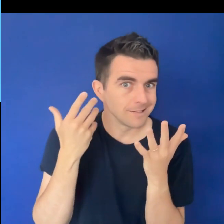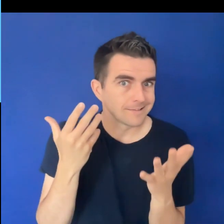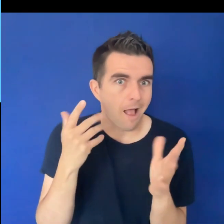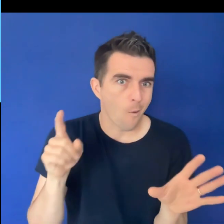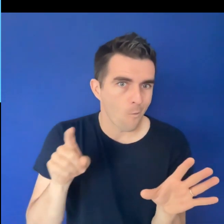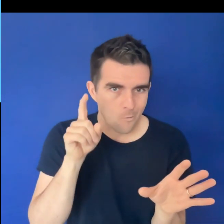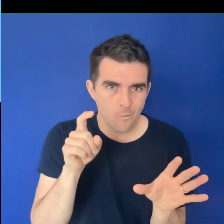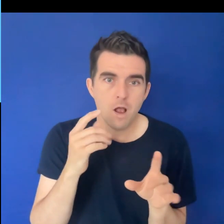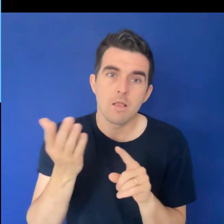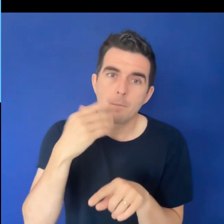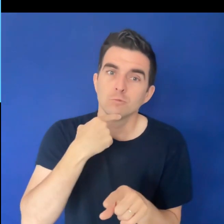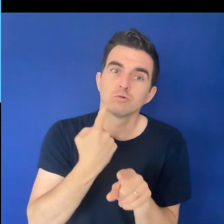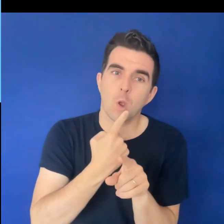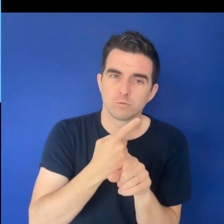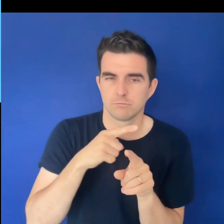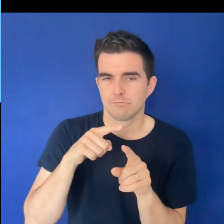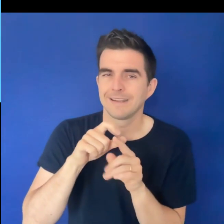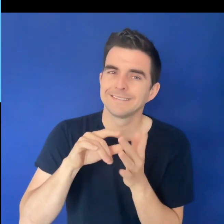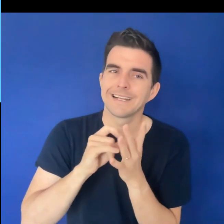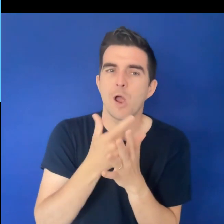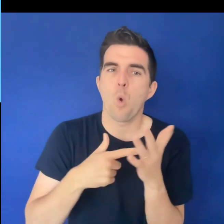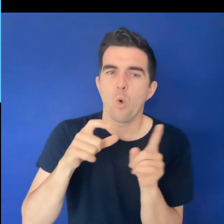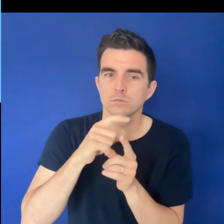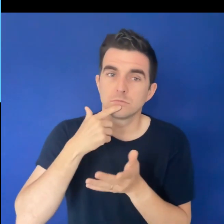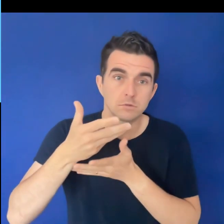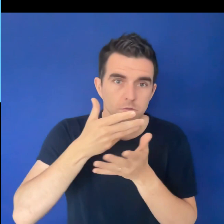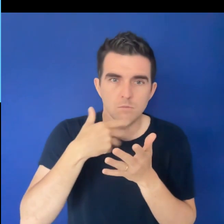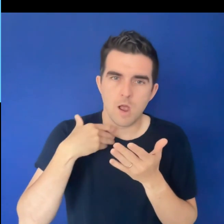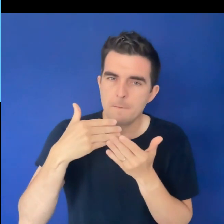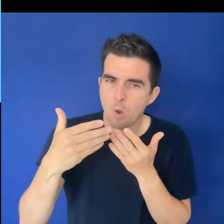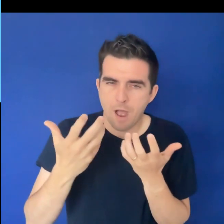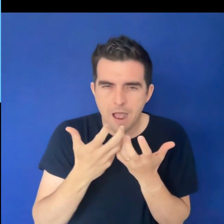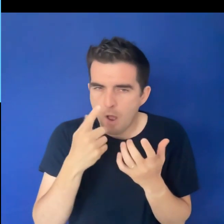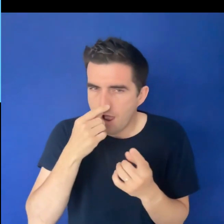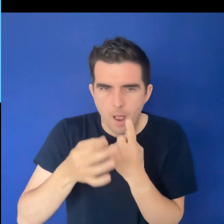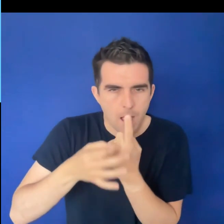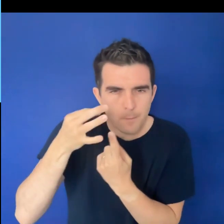...then come and talk to us in our Discord and suggest even more improvements we can make.